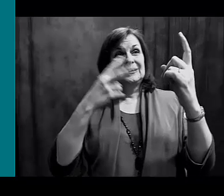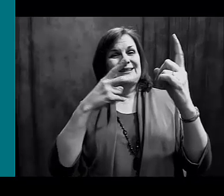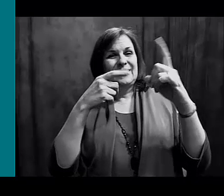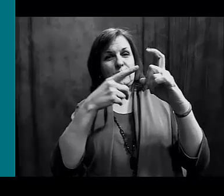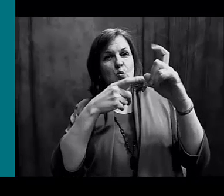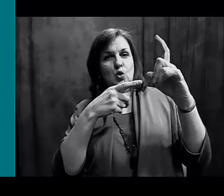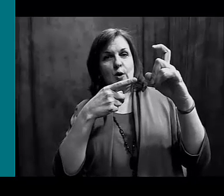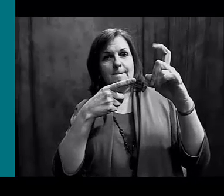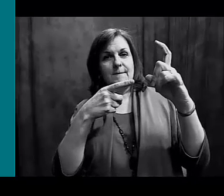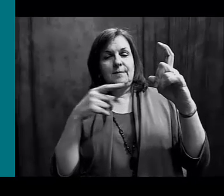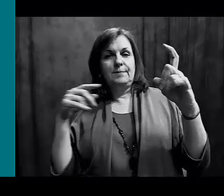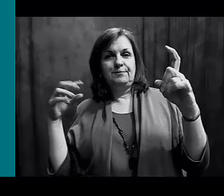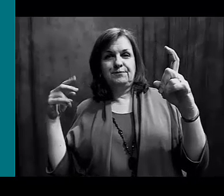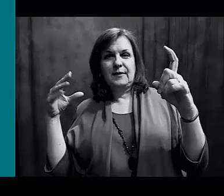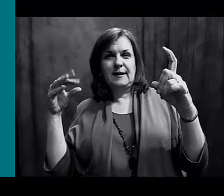to eat